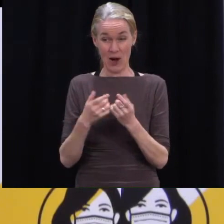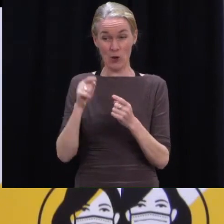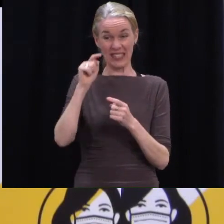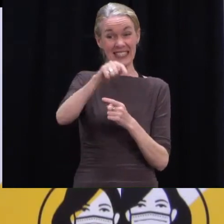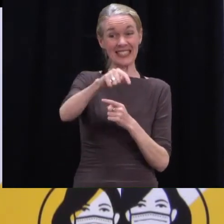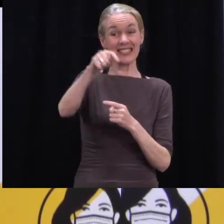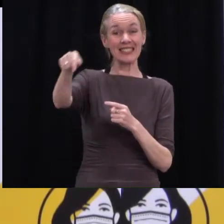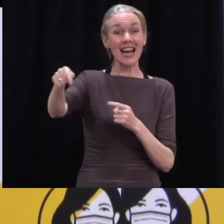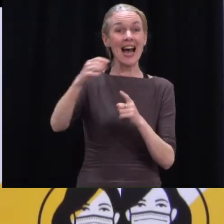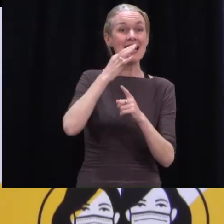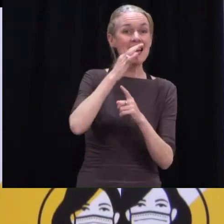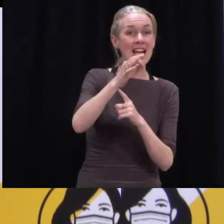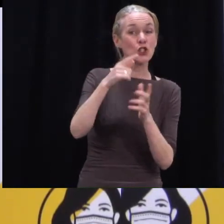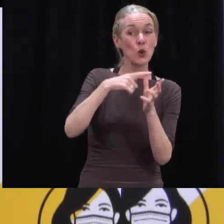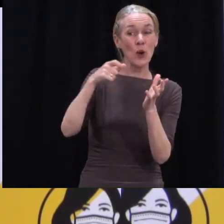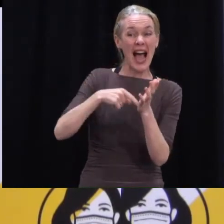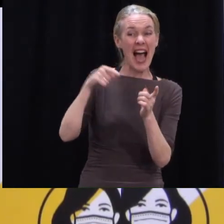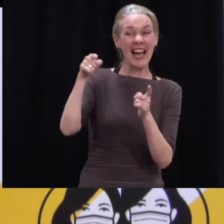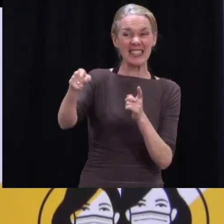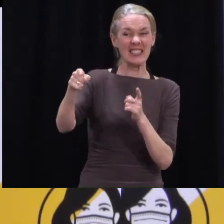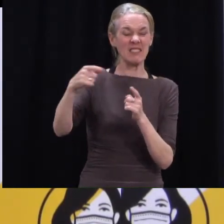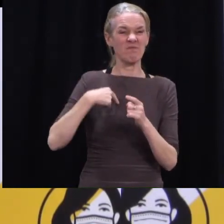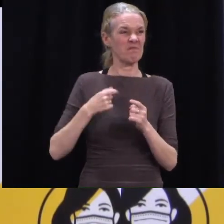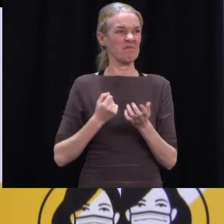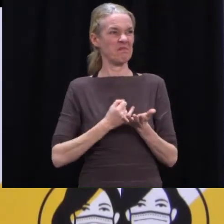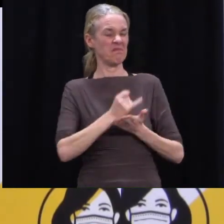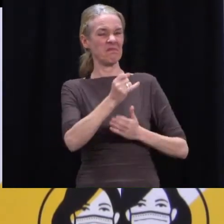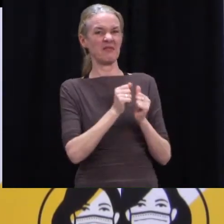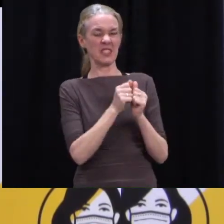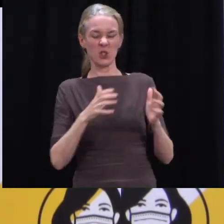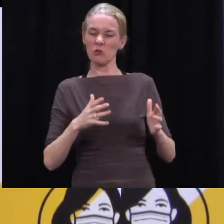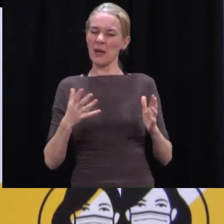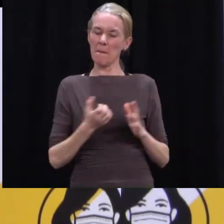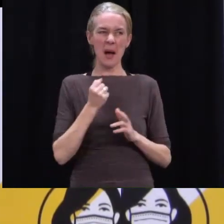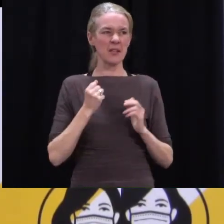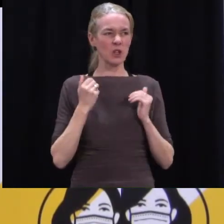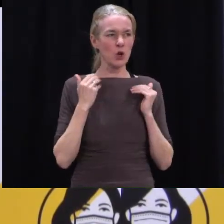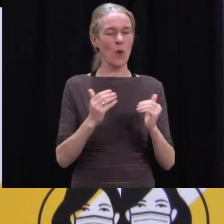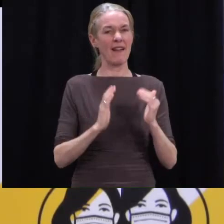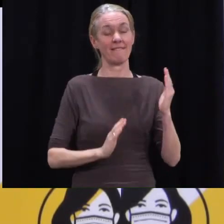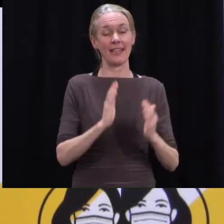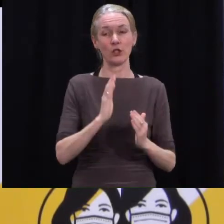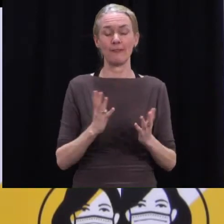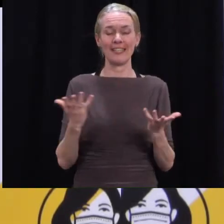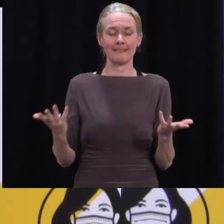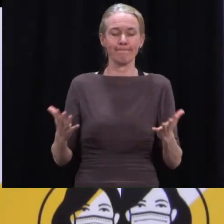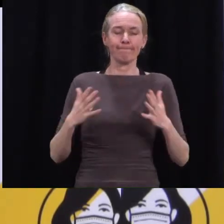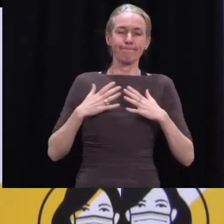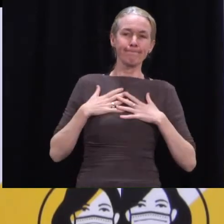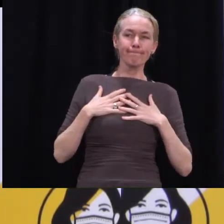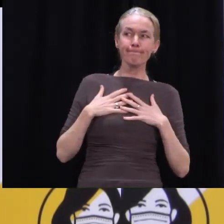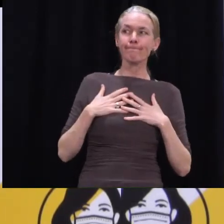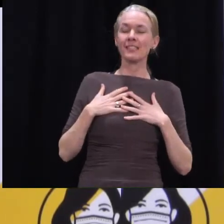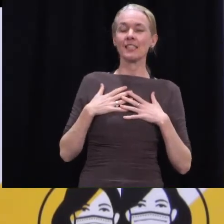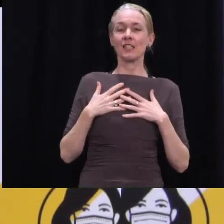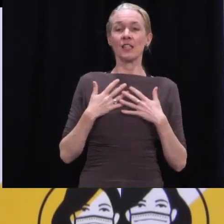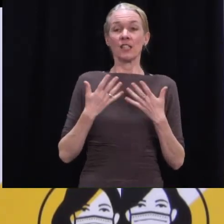suggestion wasn't able to be formed. Therefore we're left